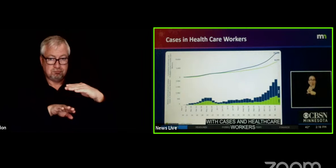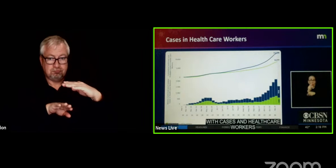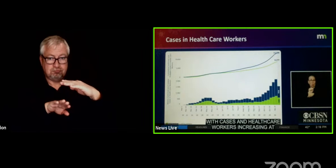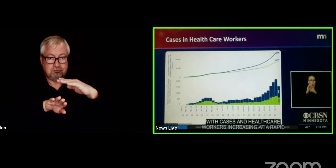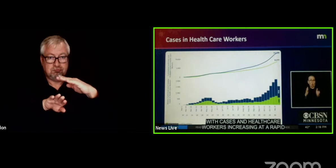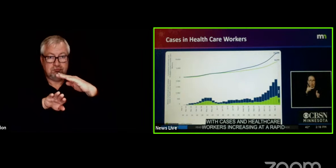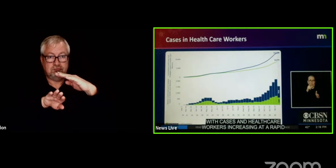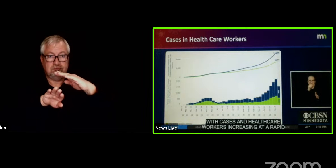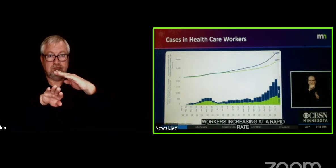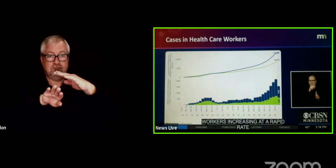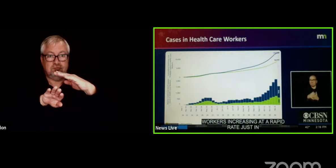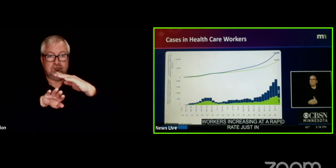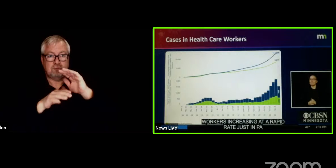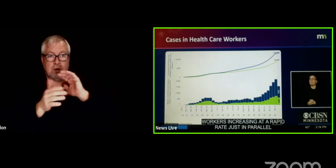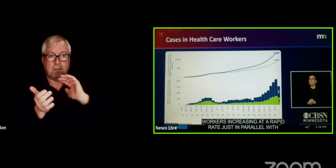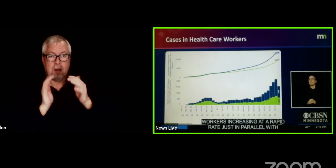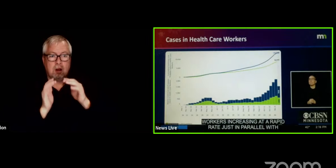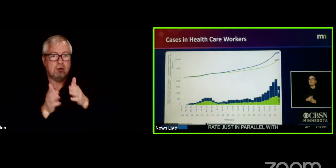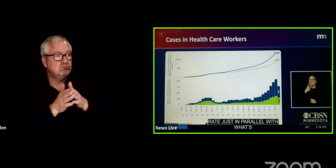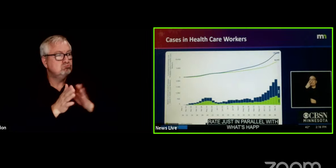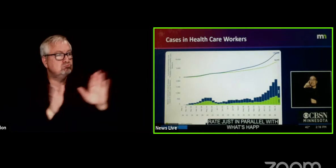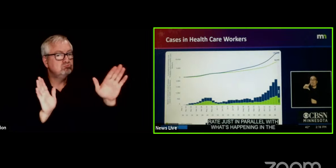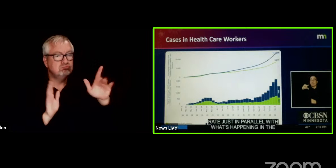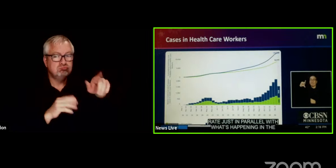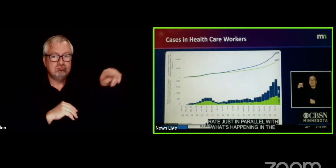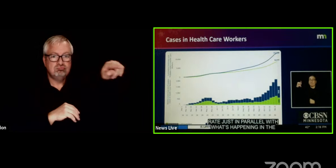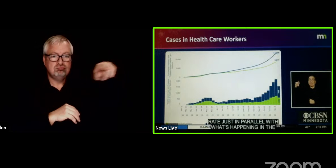AND SO EVEN AS THESE FACILITIES ARE WORKING SO HARD AND YOU'RE